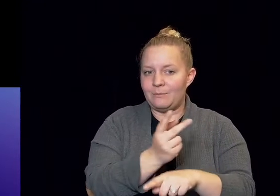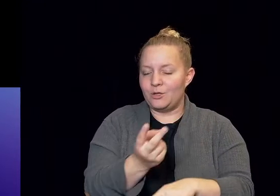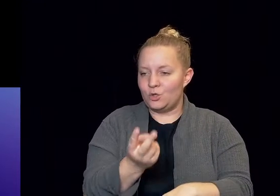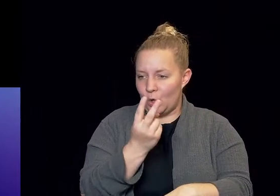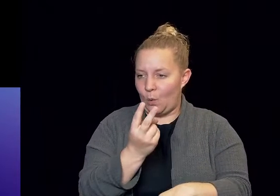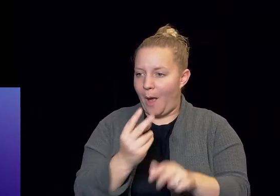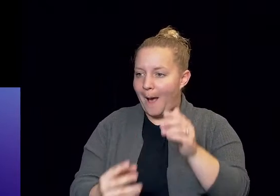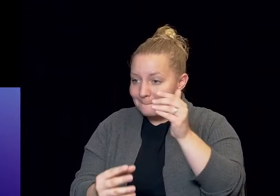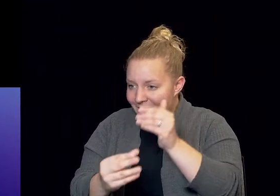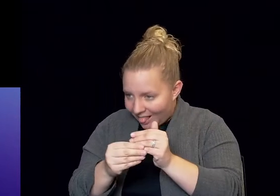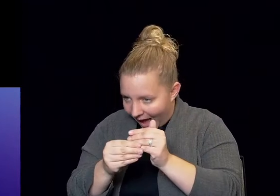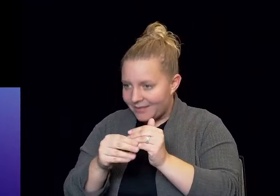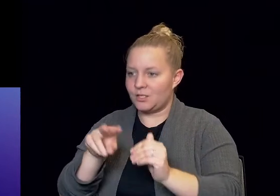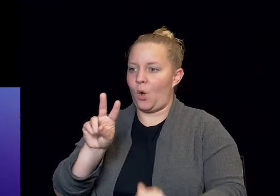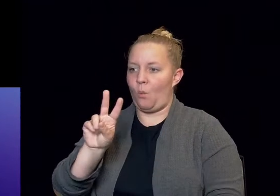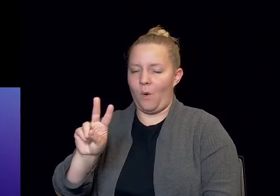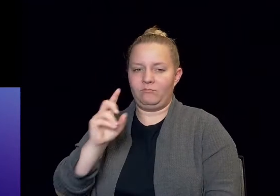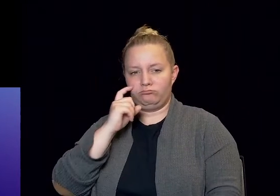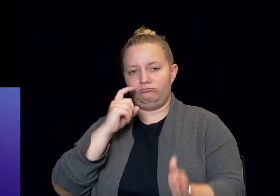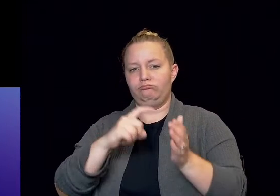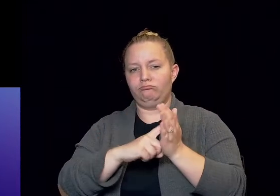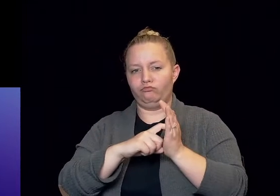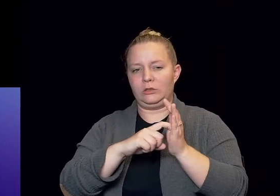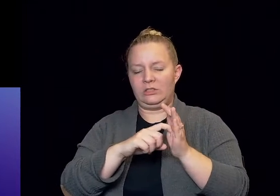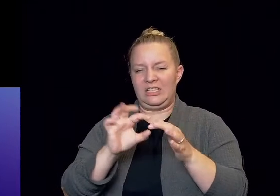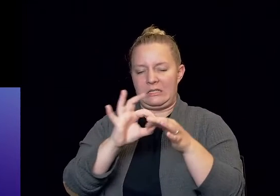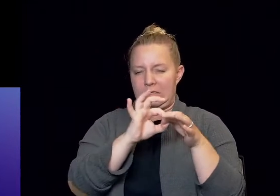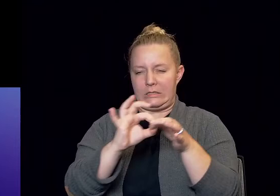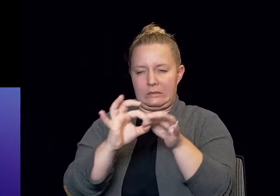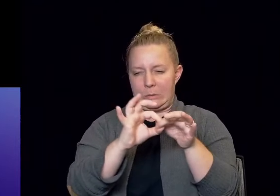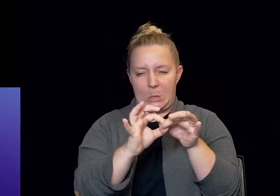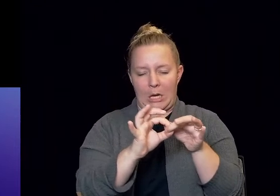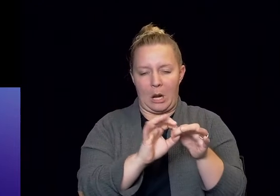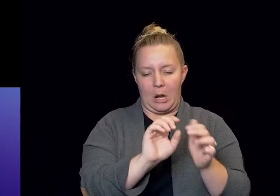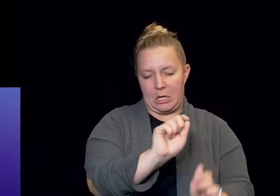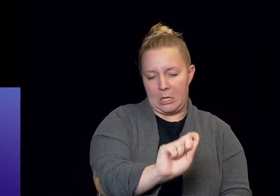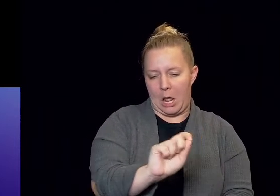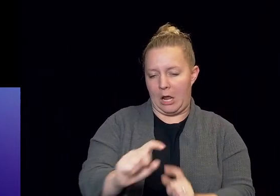kind of just attached it on to that fraction bar. So, I'm going to add the 1. So, 3 times 2